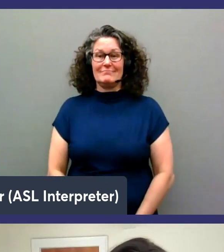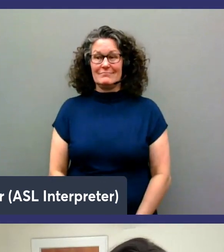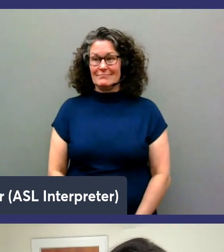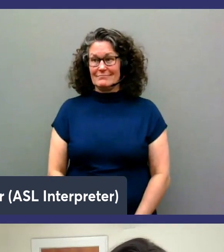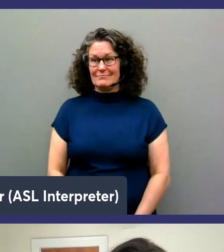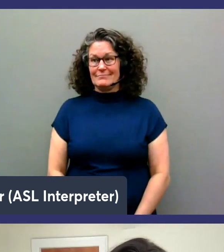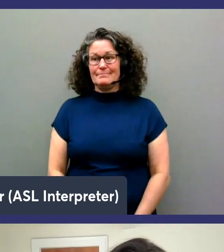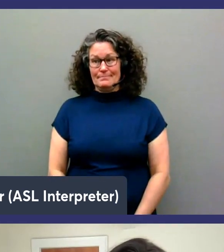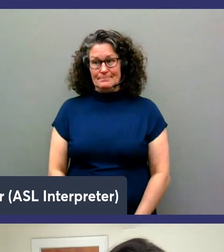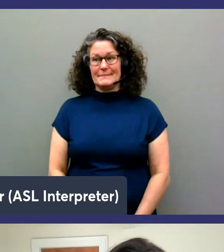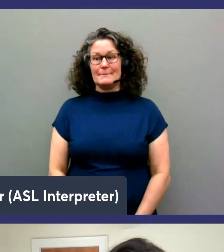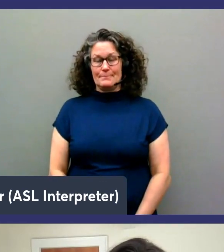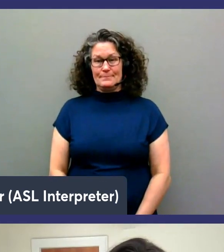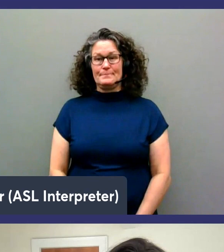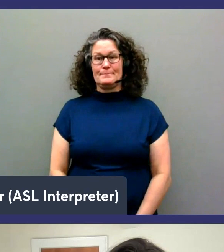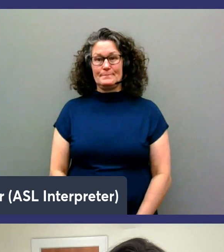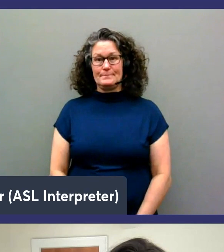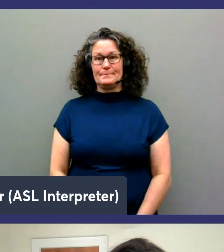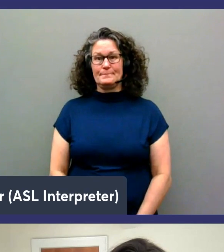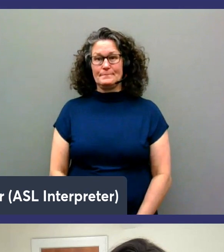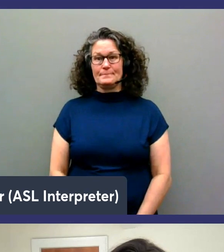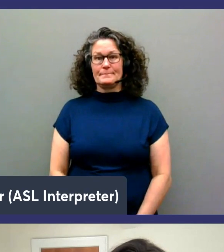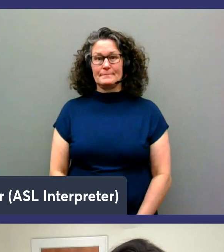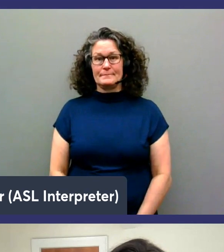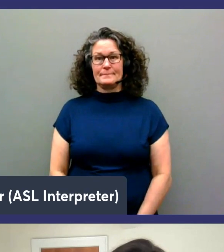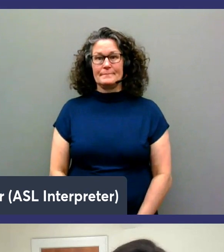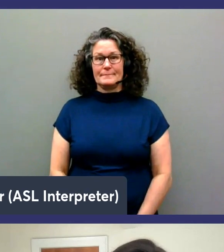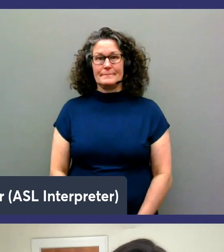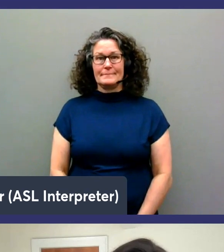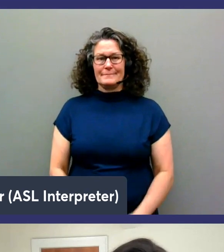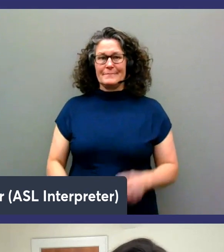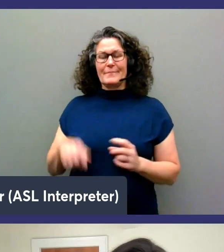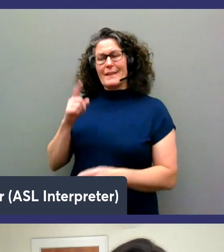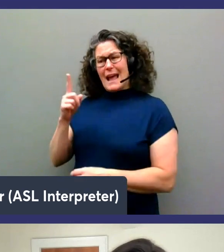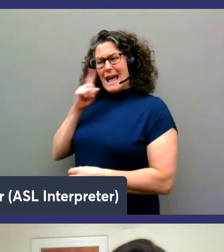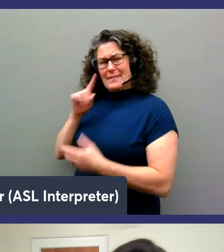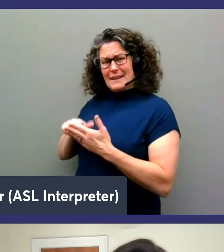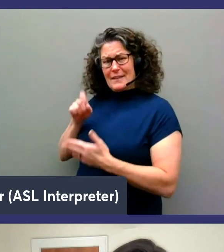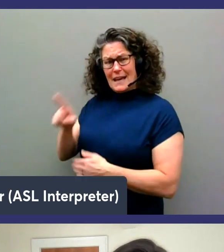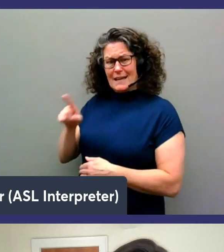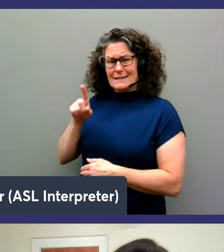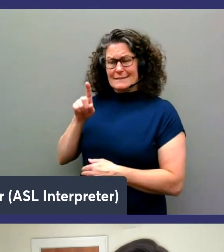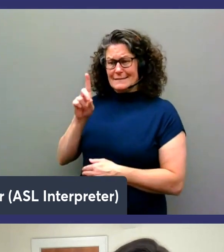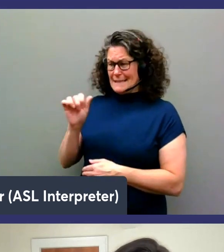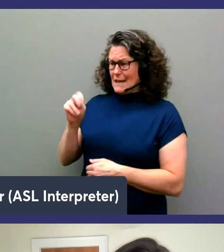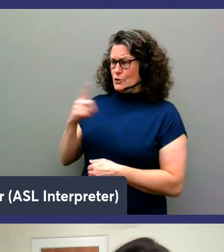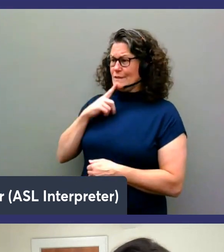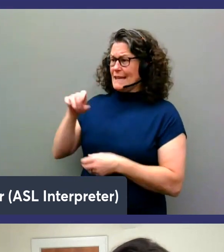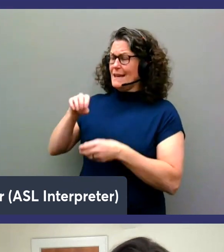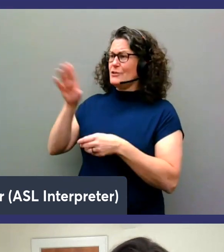Sweet. So, Dan, I think that you said that you've actually been in the serverless world for a while.